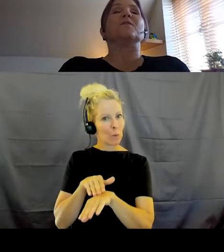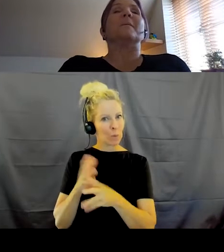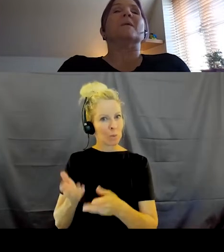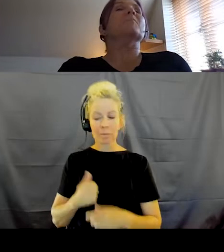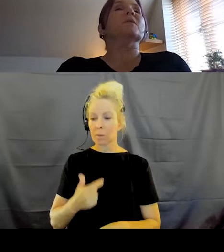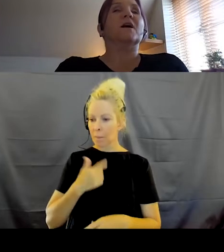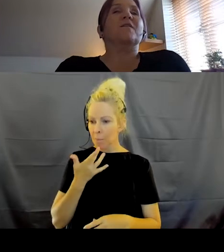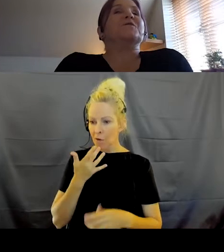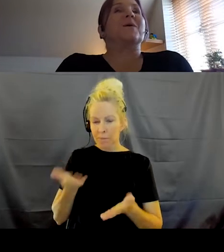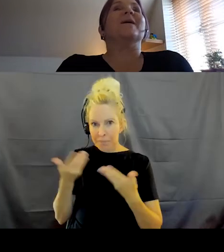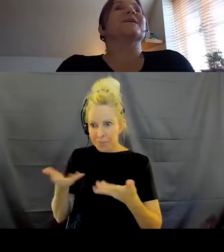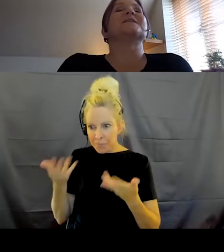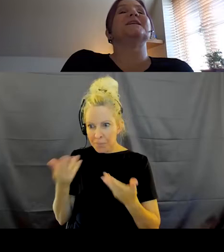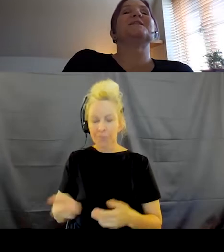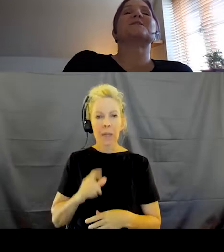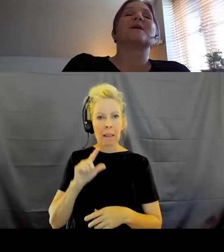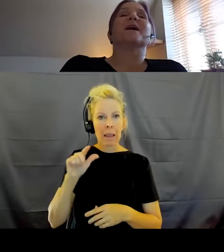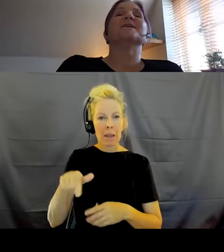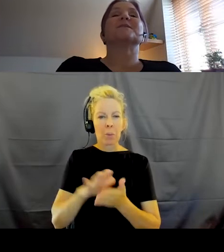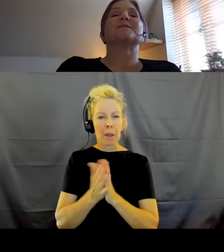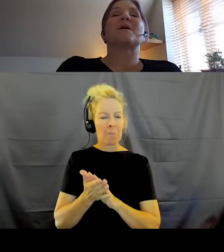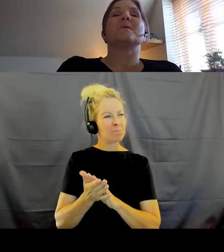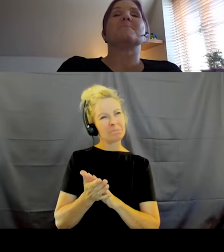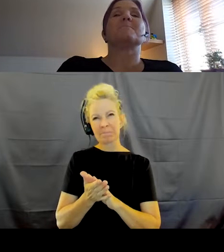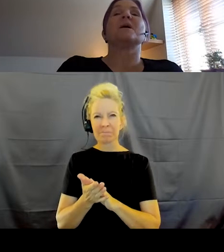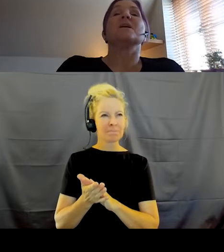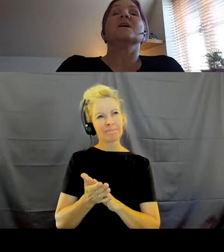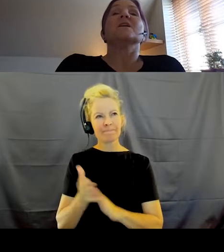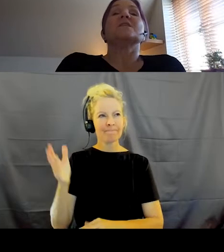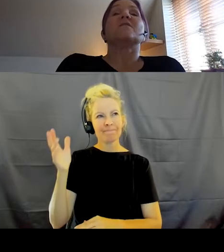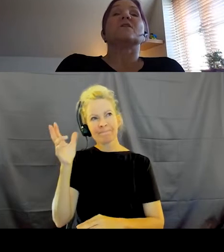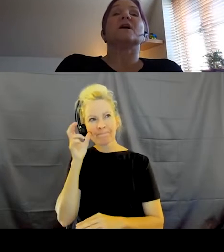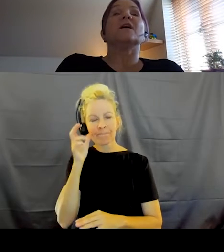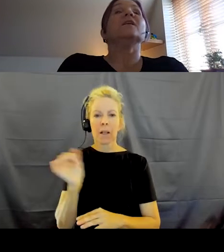human mumble after a while. That's the easiest way I can describe it. But things have gotten a